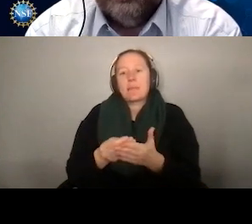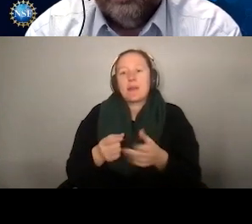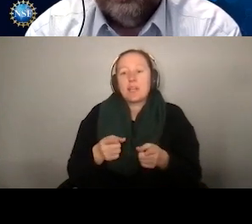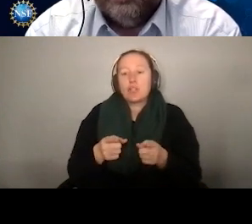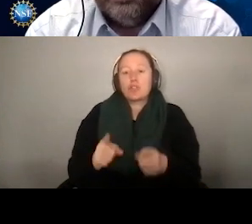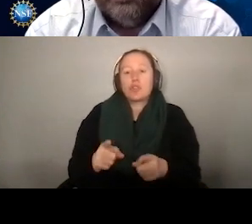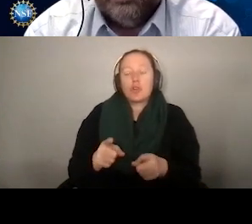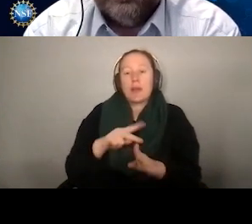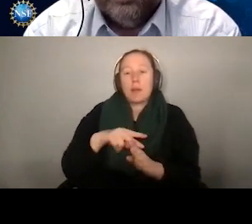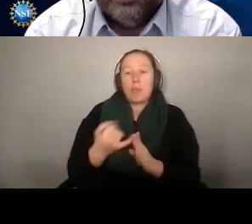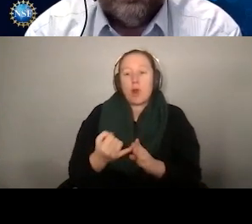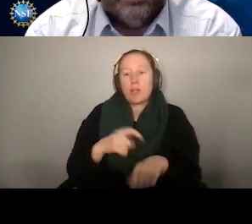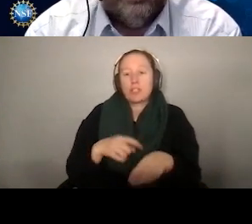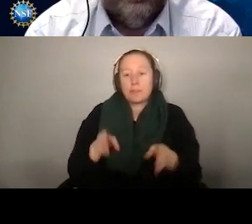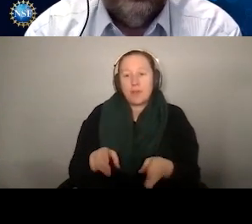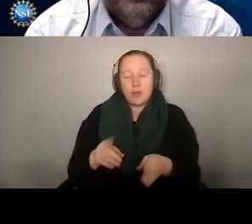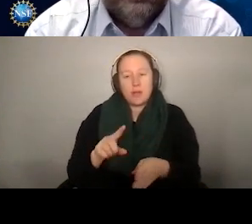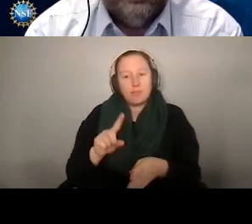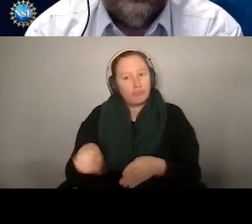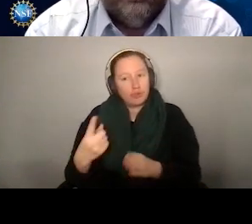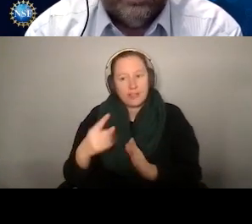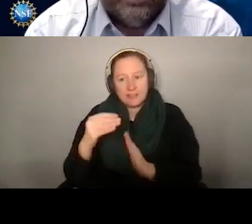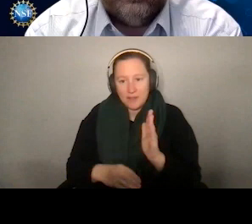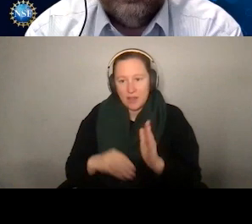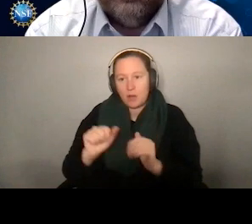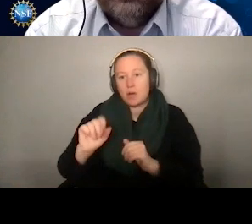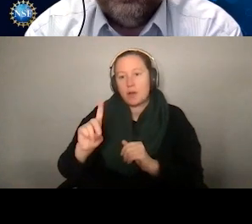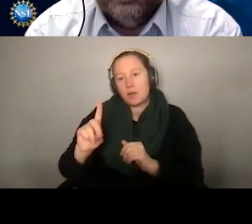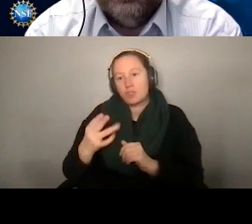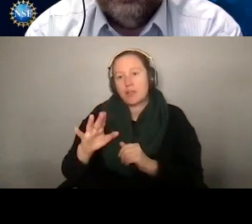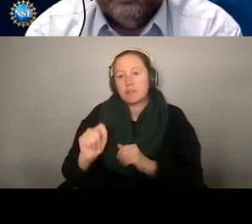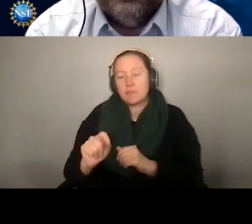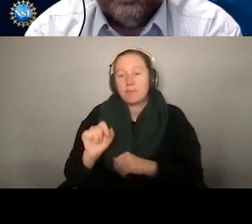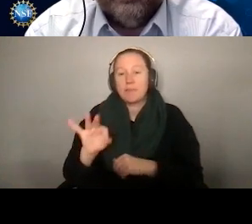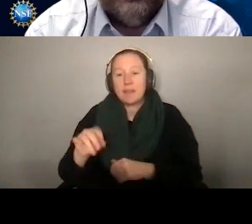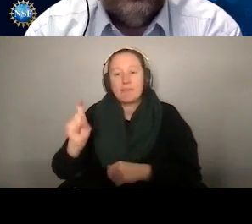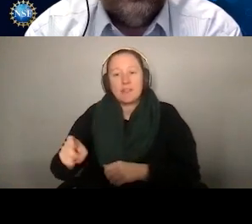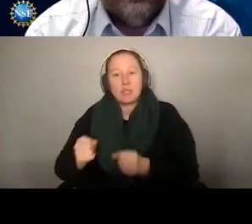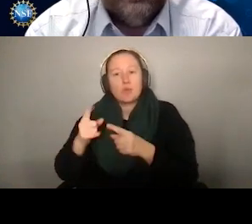you can simply request an adjustment. If you are asking to spend new funds or